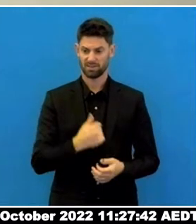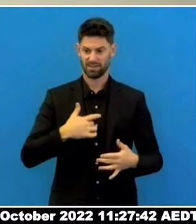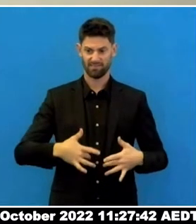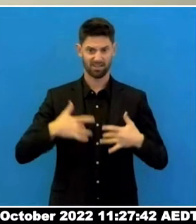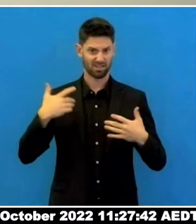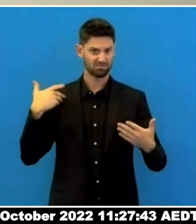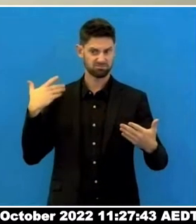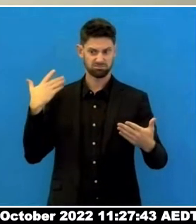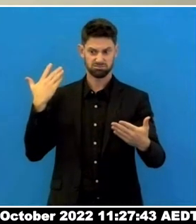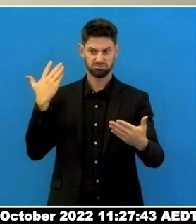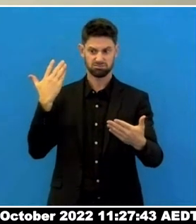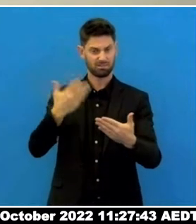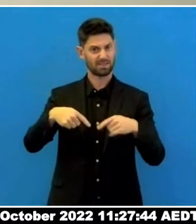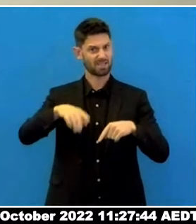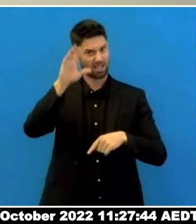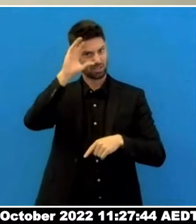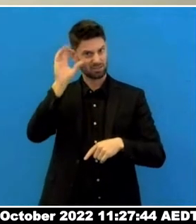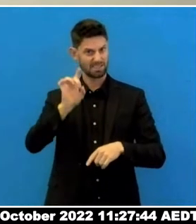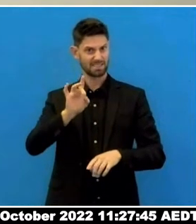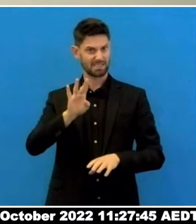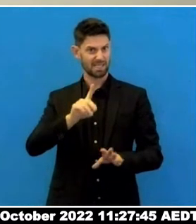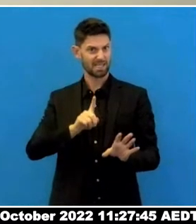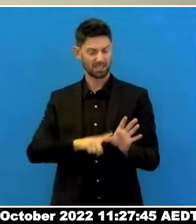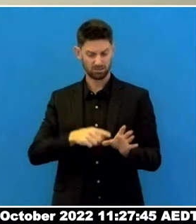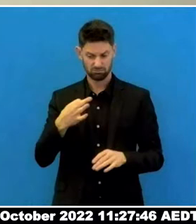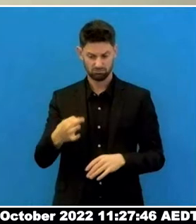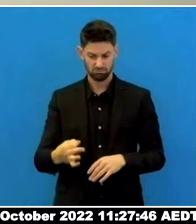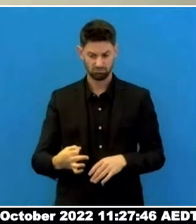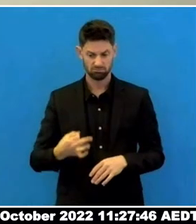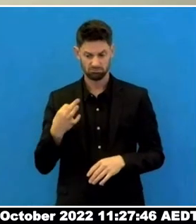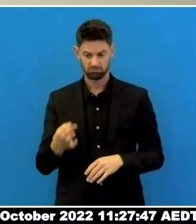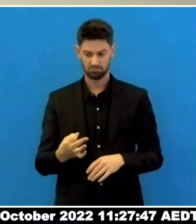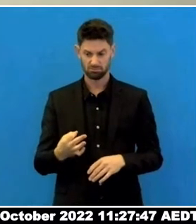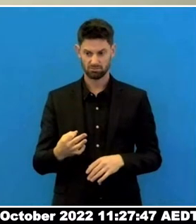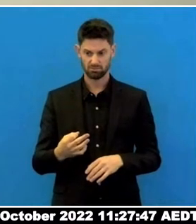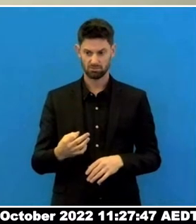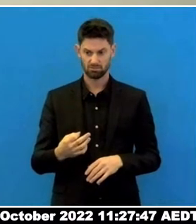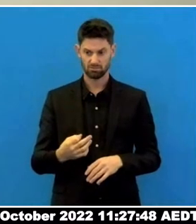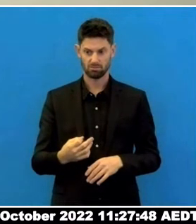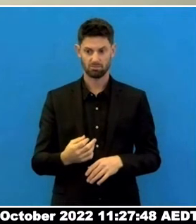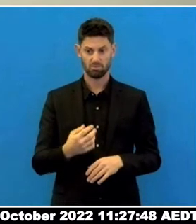So, many times I requesting please I am tired.